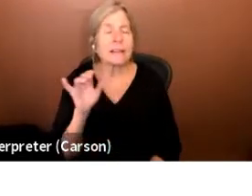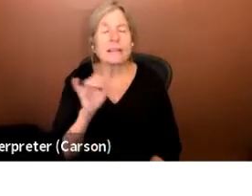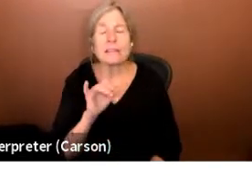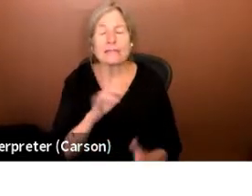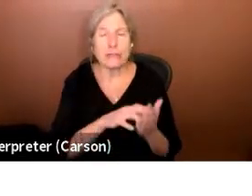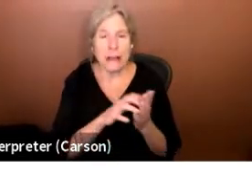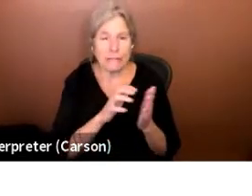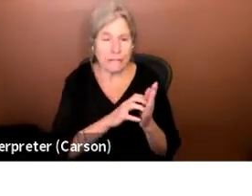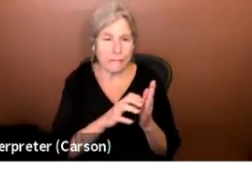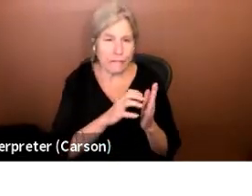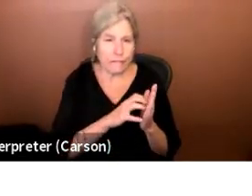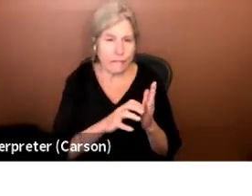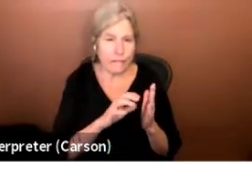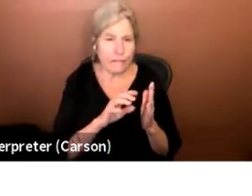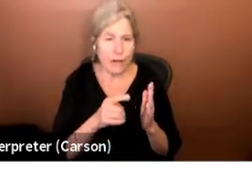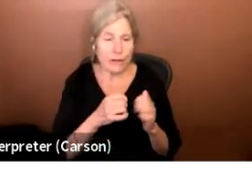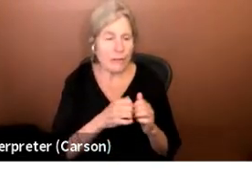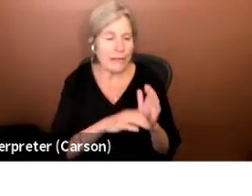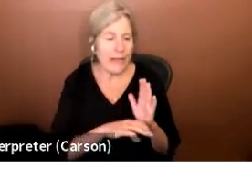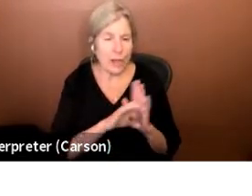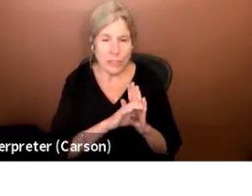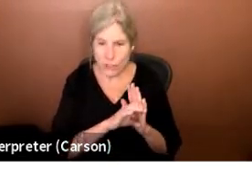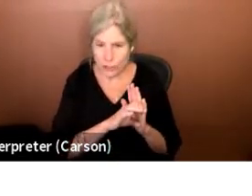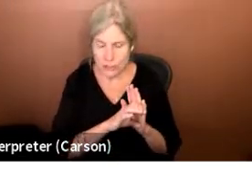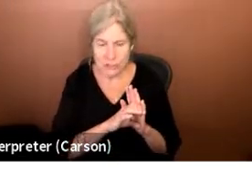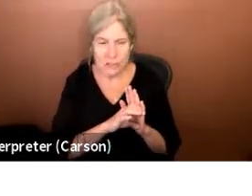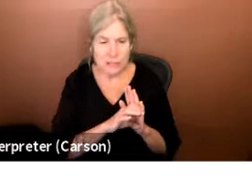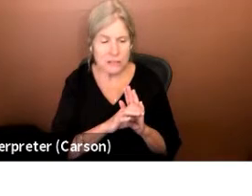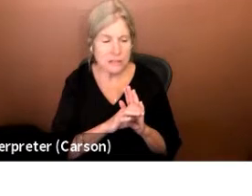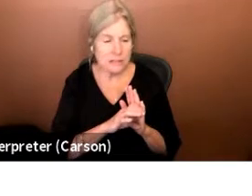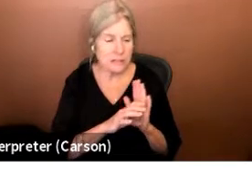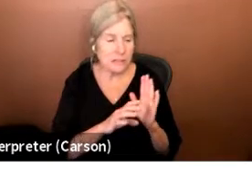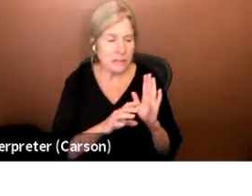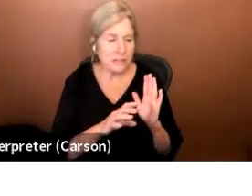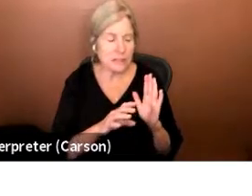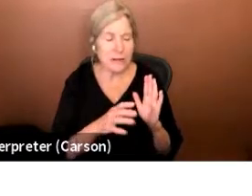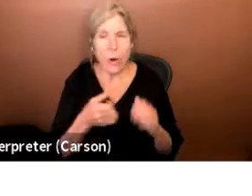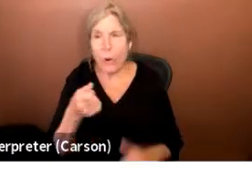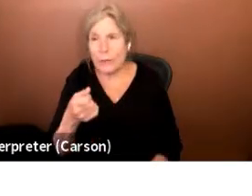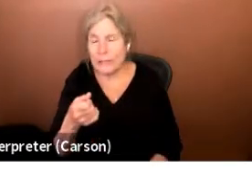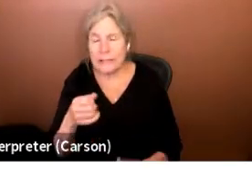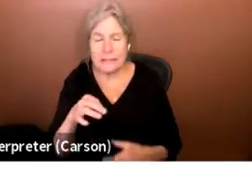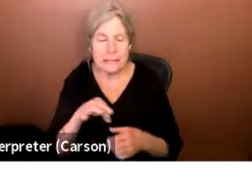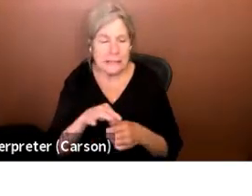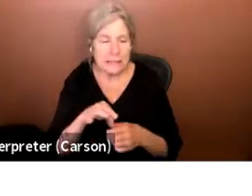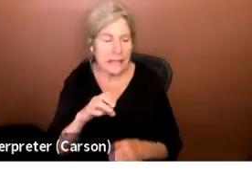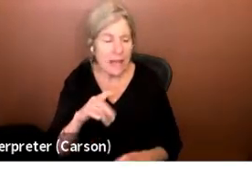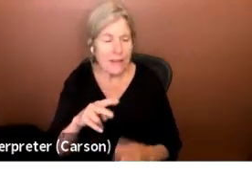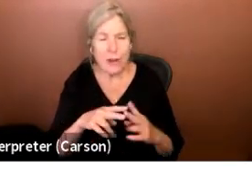only with the characters holding, for example, a teacup. Very basic. You can start